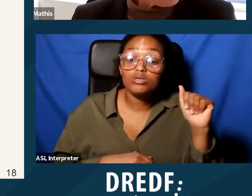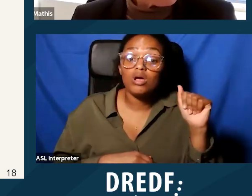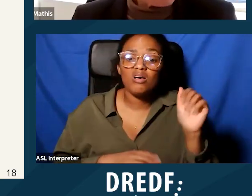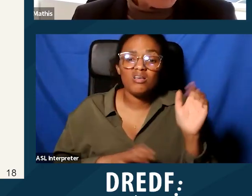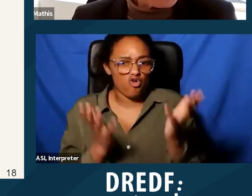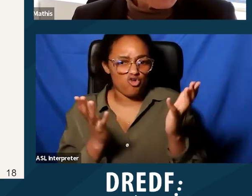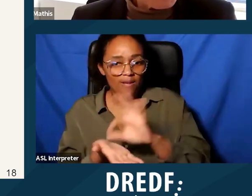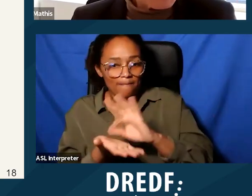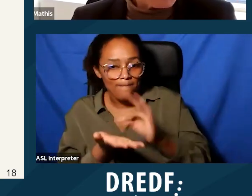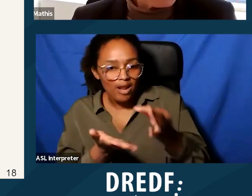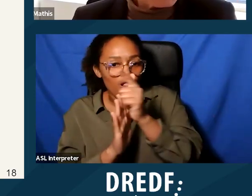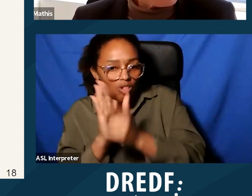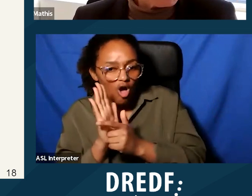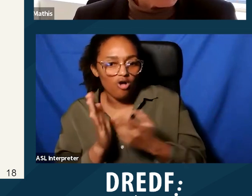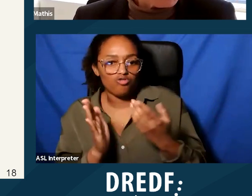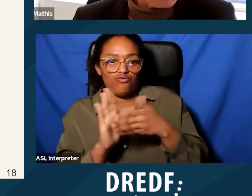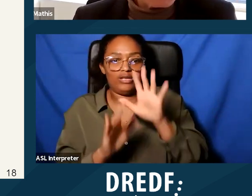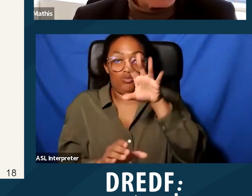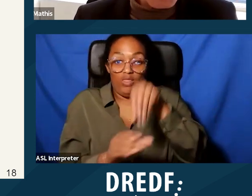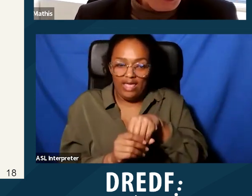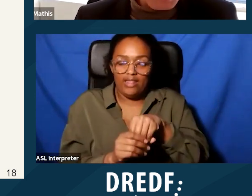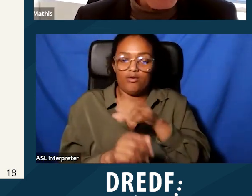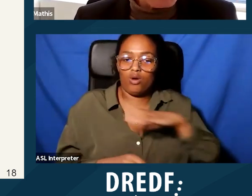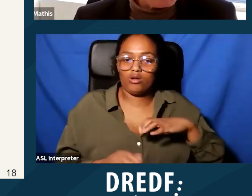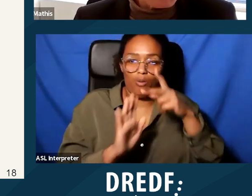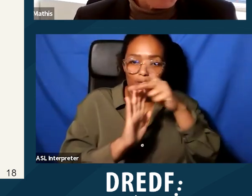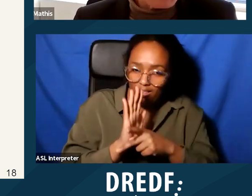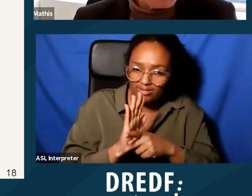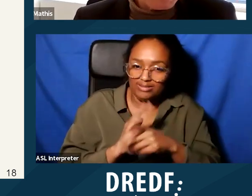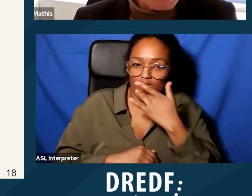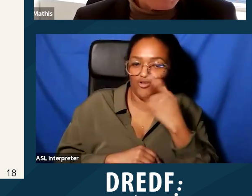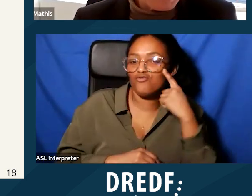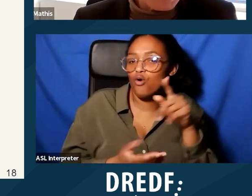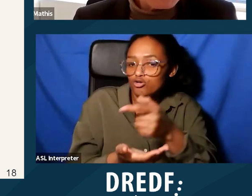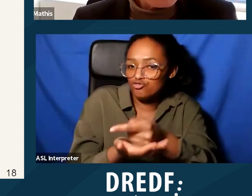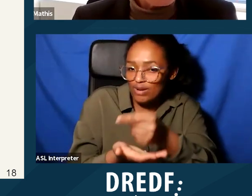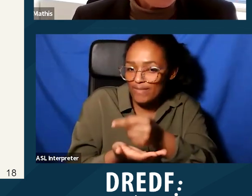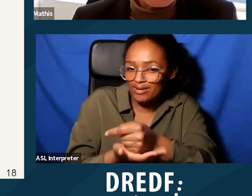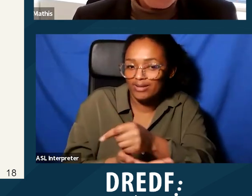congressional policy preference for treatment in the institution over treatment in the community.